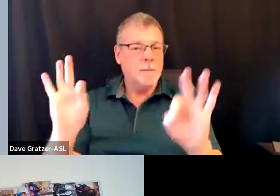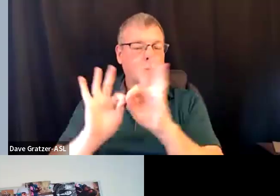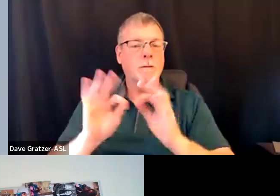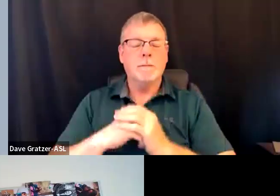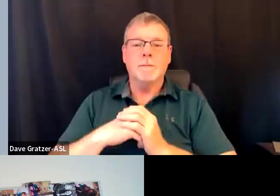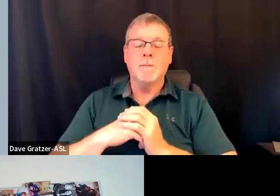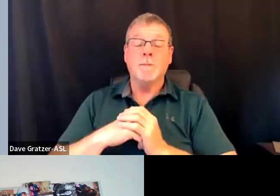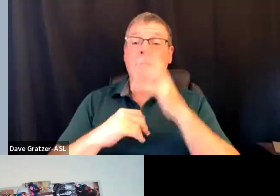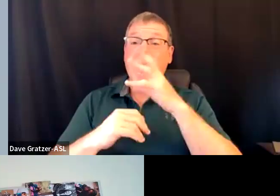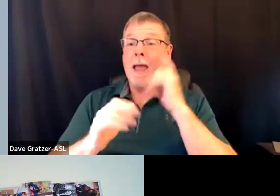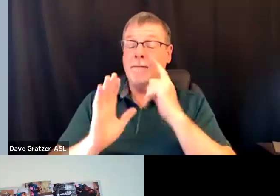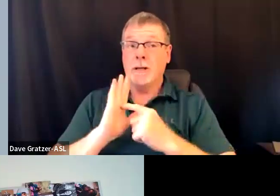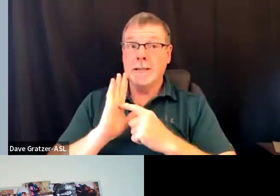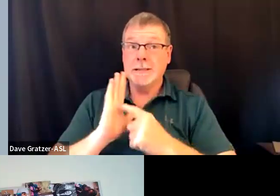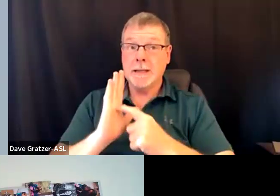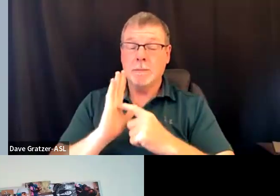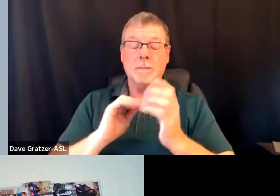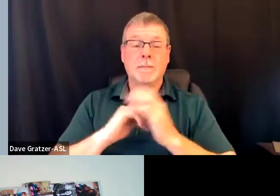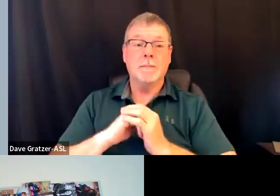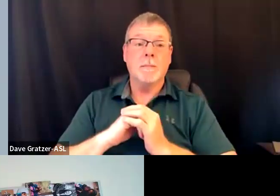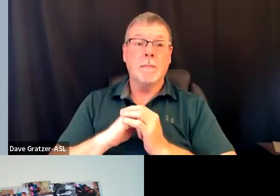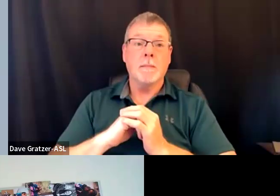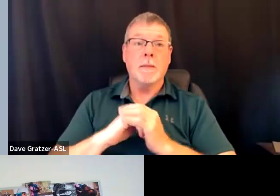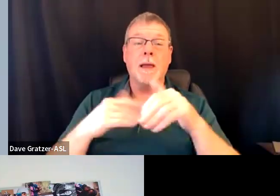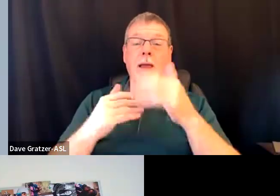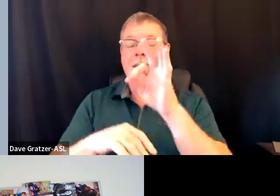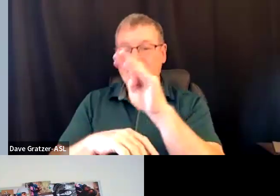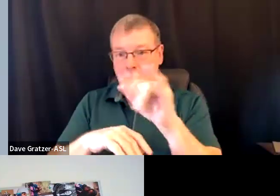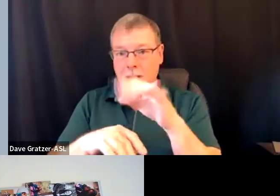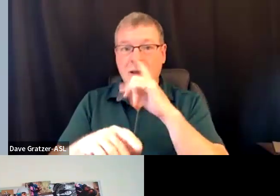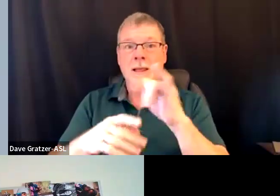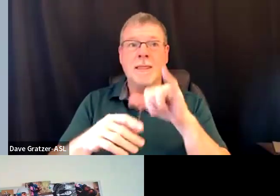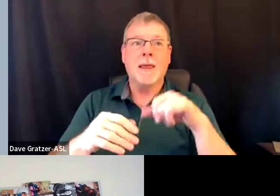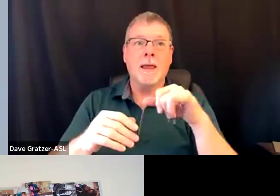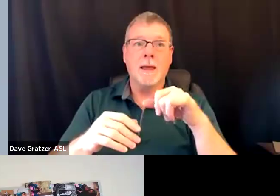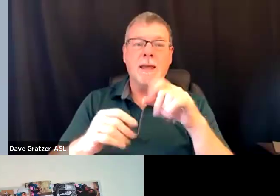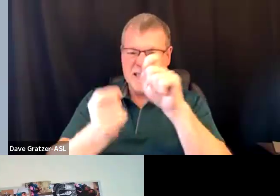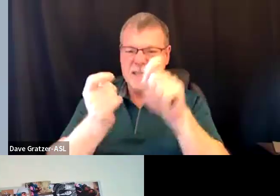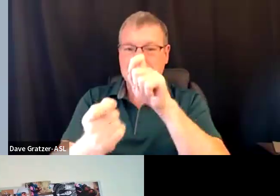And then some examples to provide of some SMIs that would be specifically included